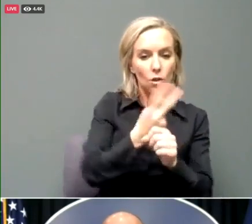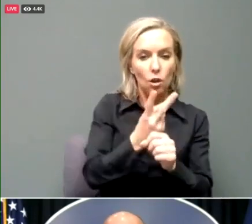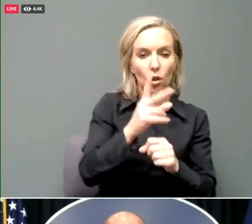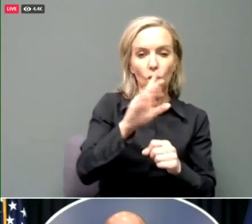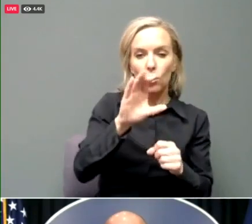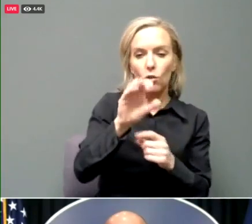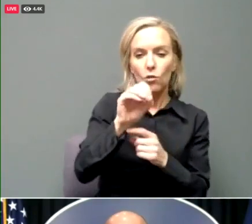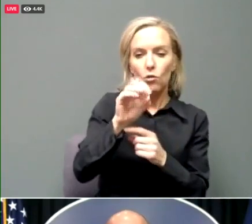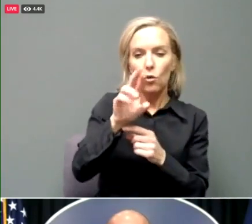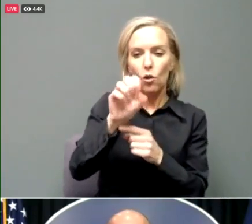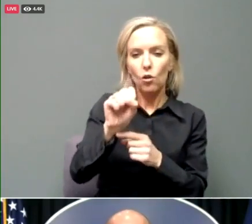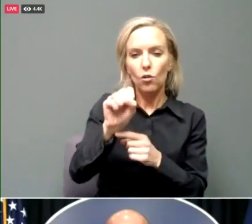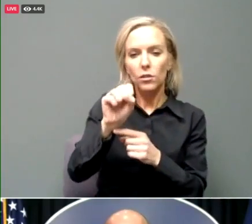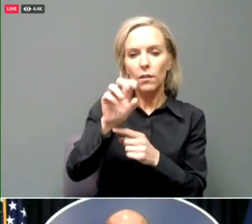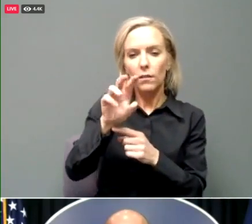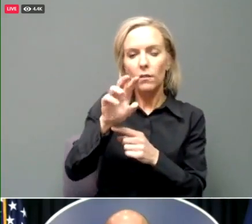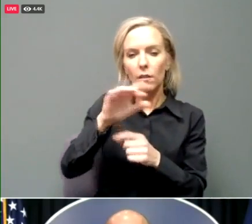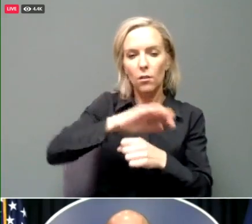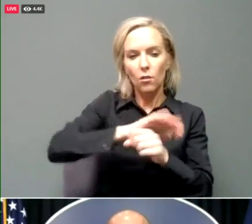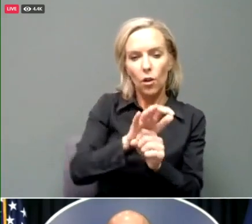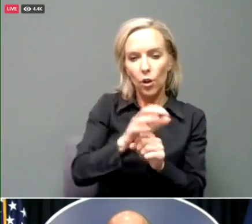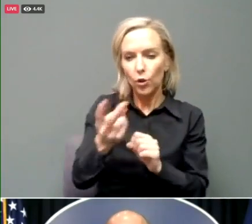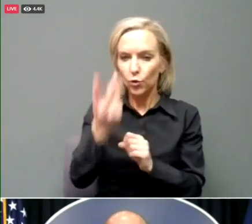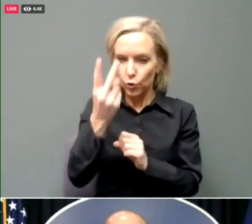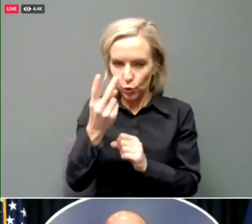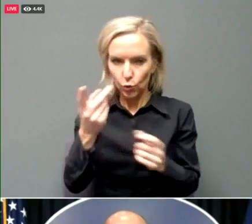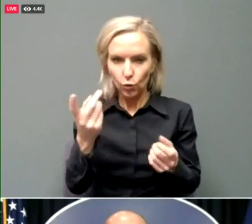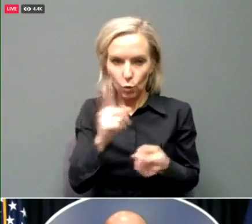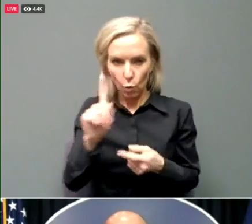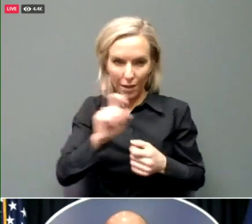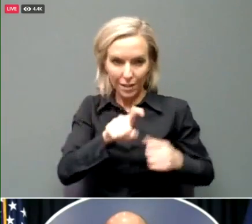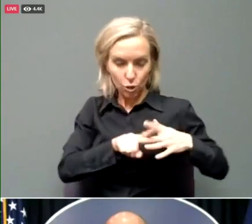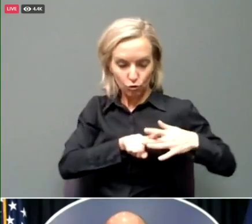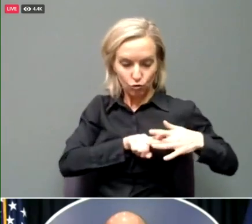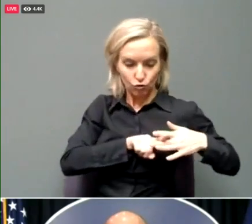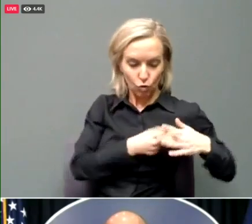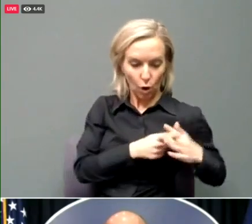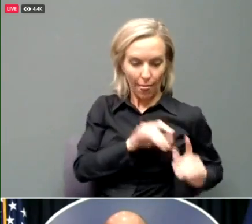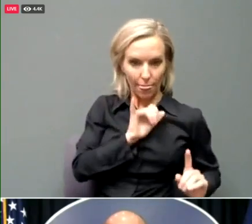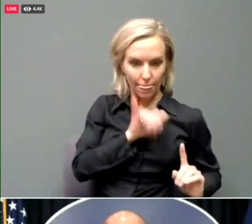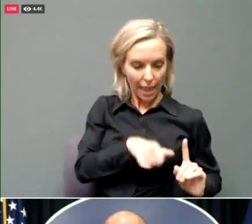variant where this all started from that one variant or from that one virus.